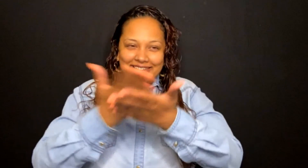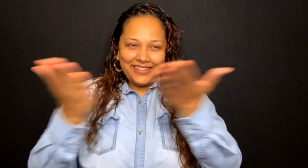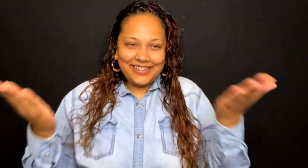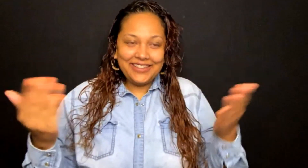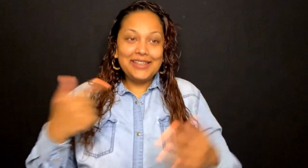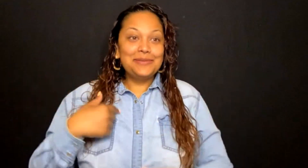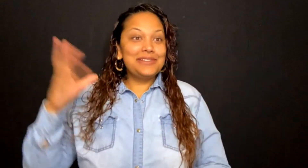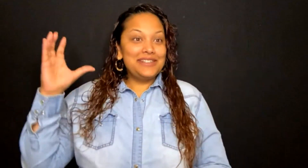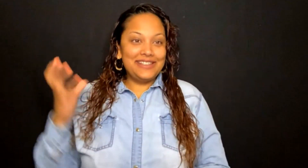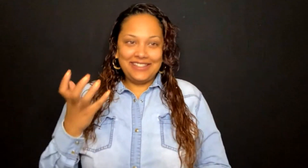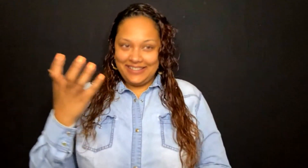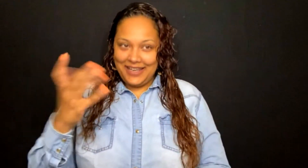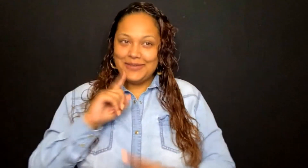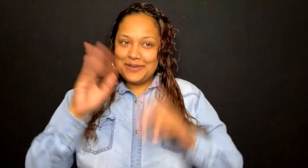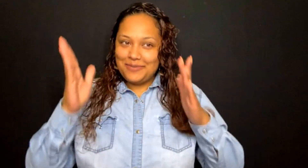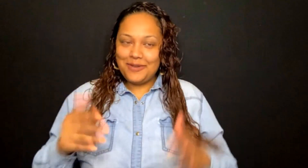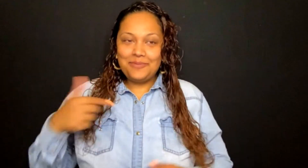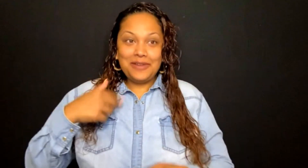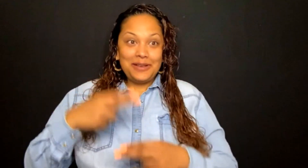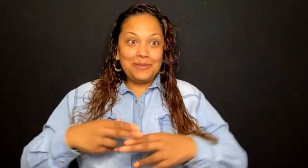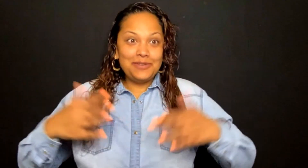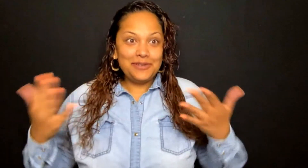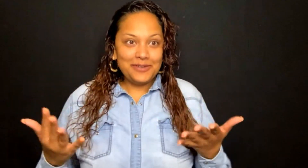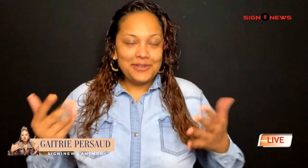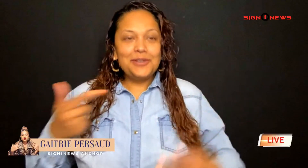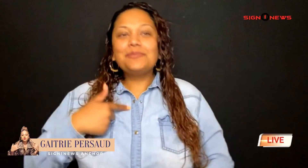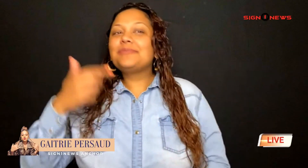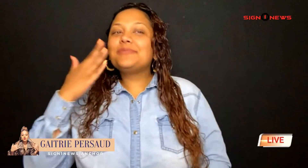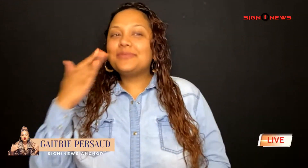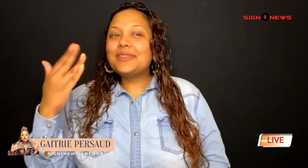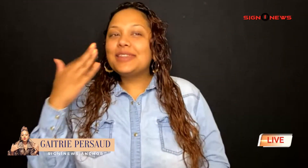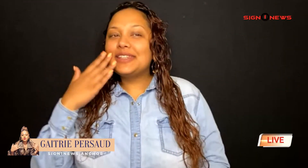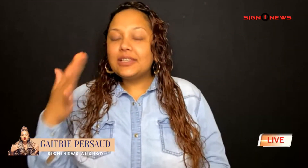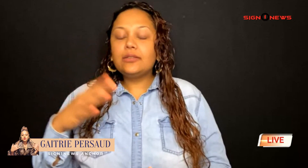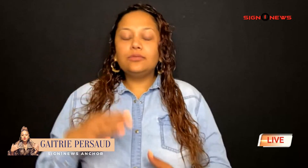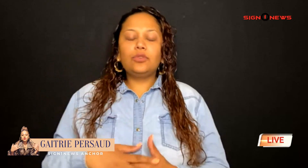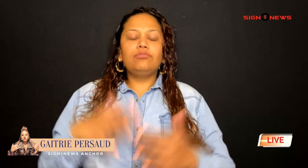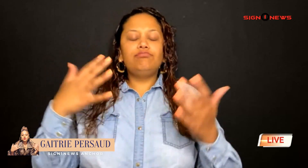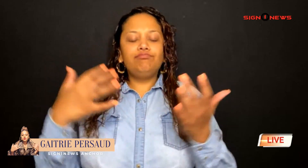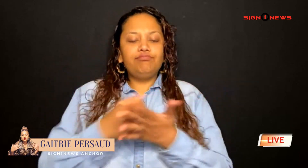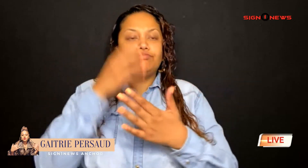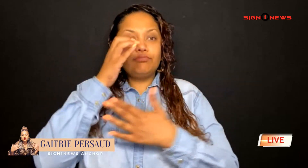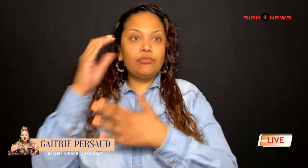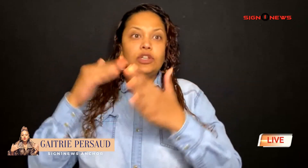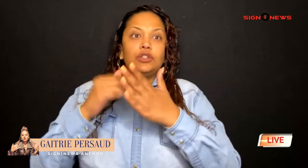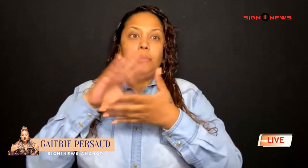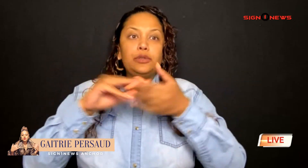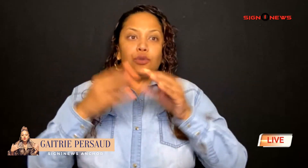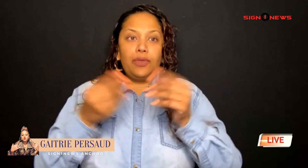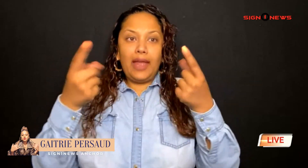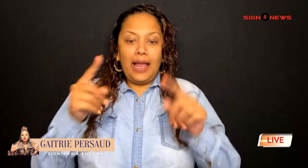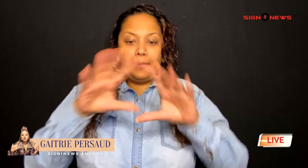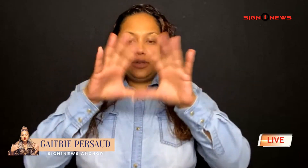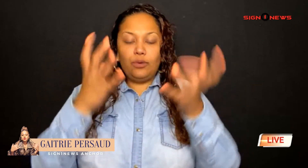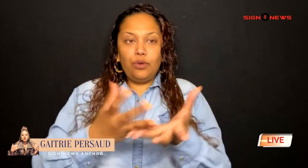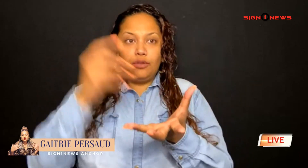Hello everyone I'm Sign1News anchor Gaitrie Persaud here's a quick look at the top trending